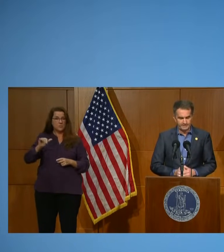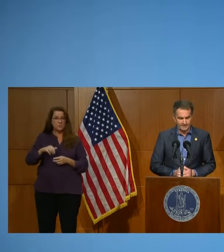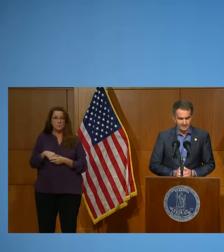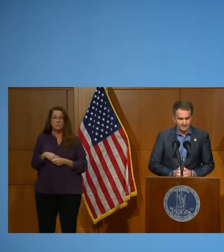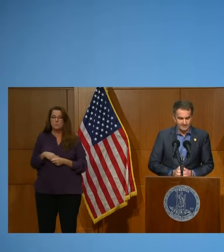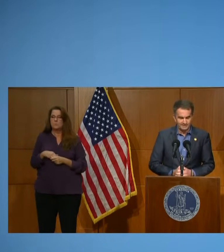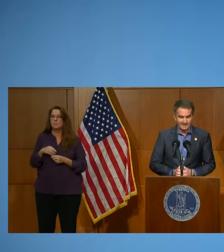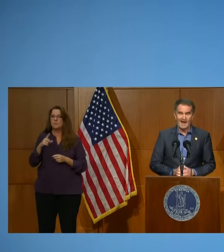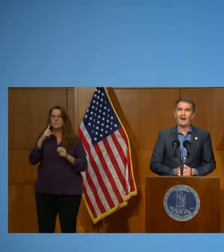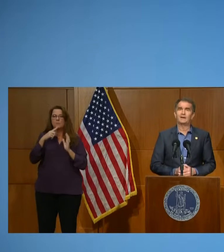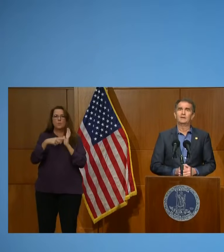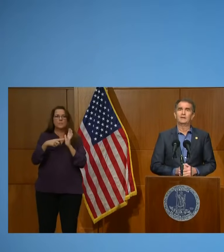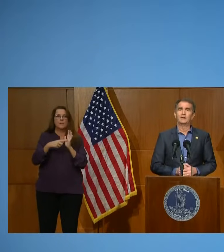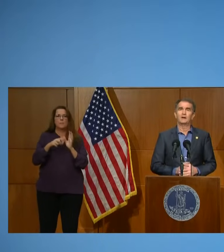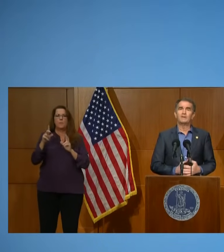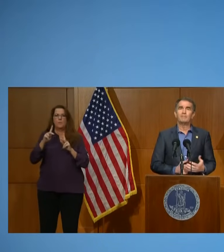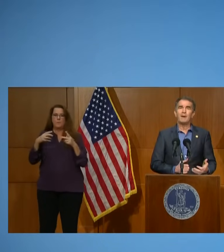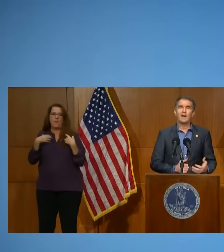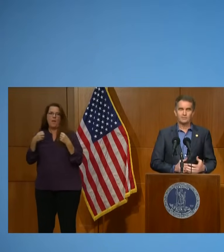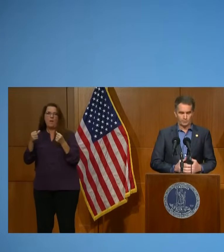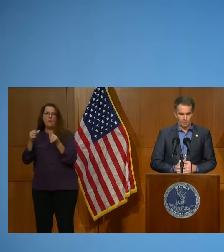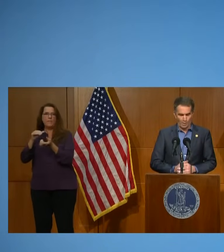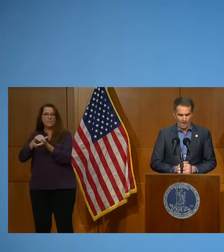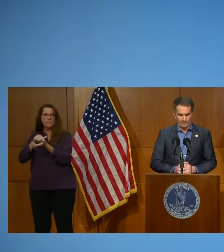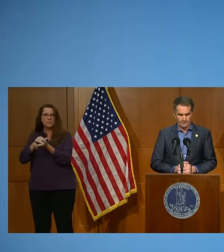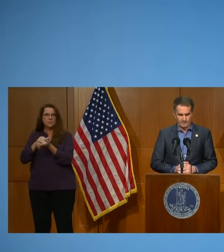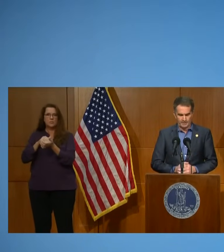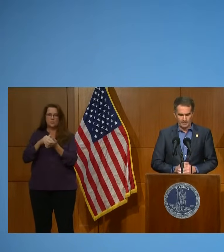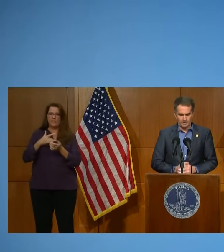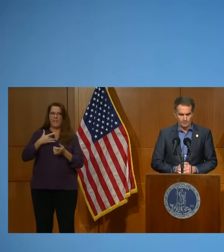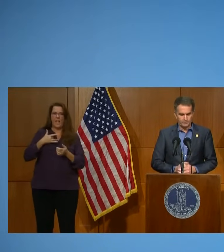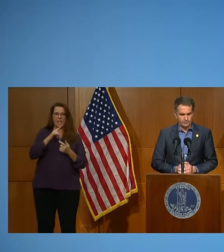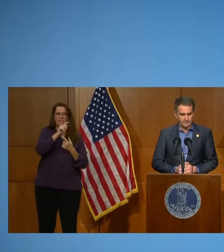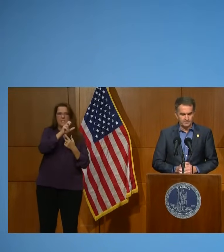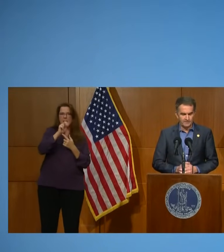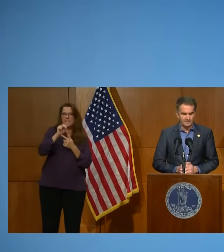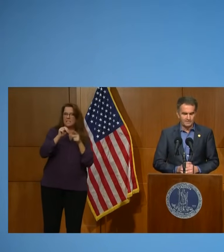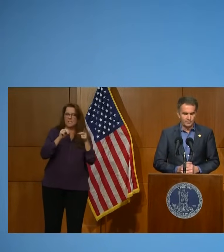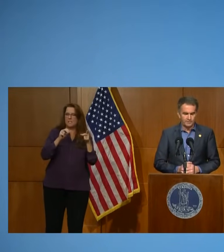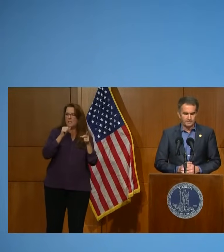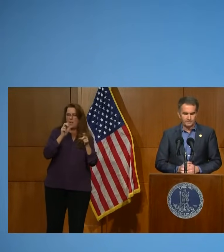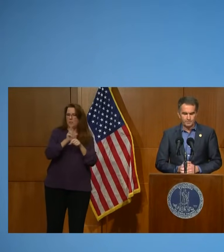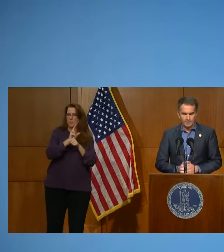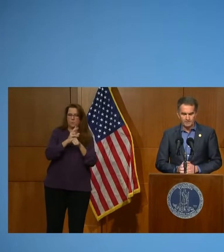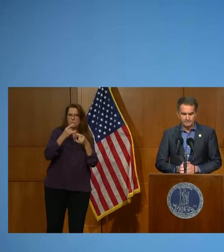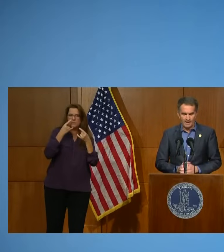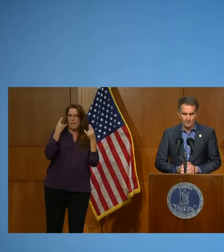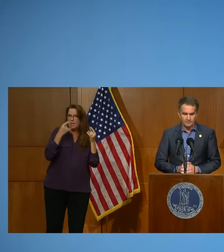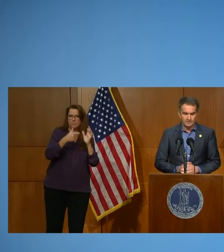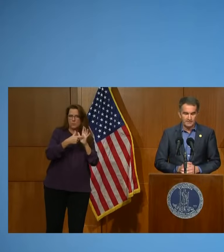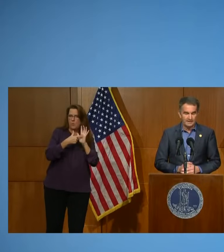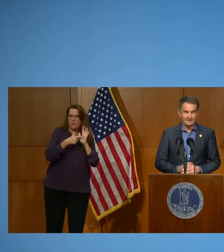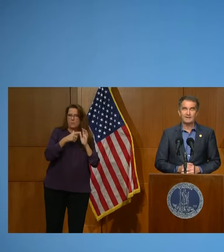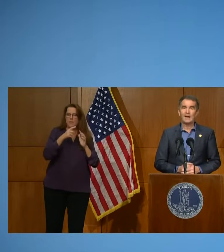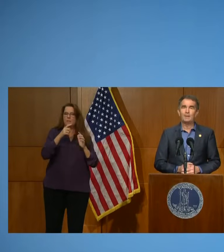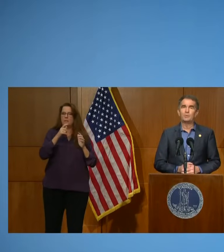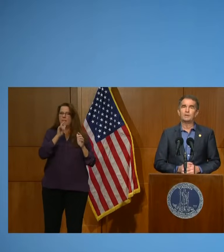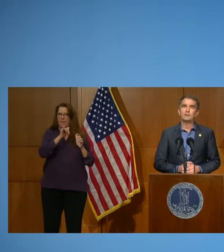AFFECT US HERE IN VIRGINIA, FOR EXAMPLE. HEALTH OFFICIALS